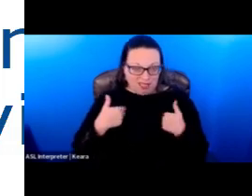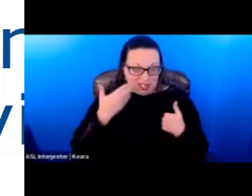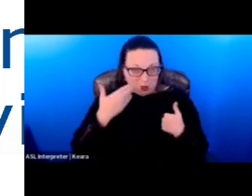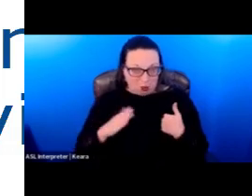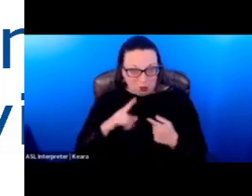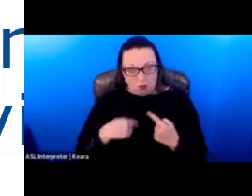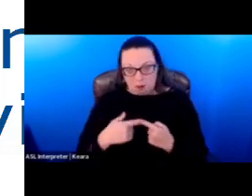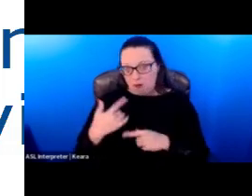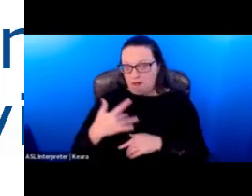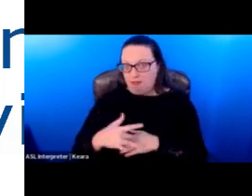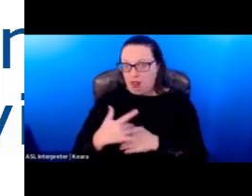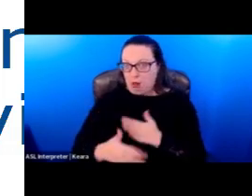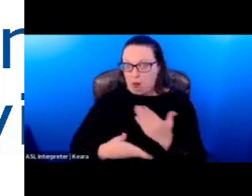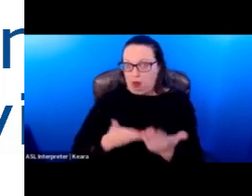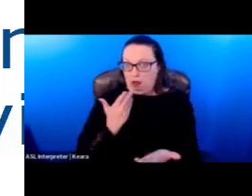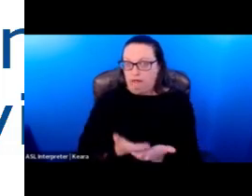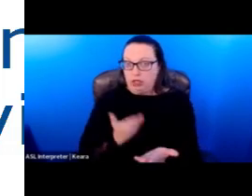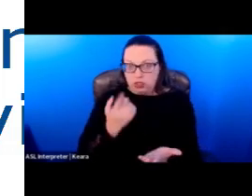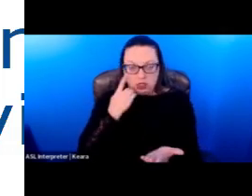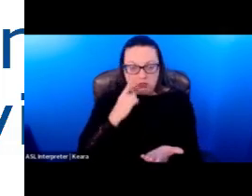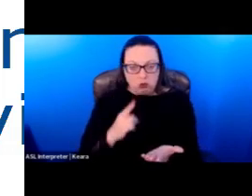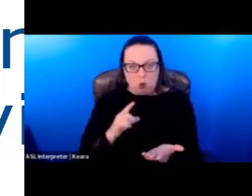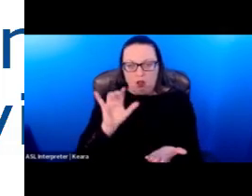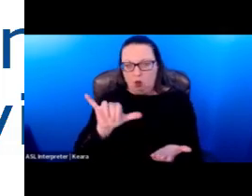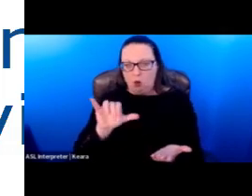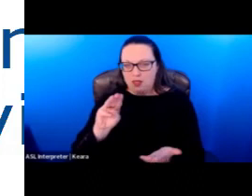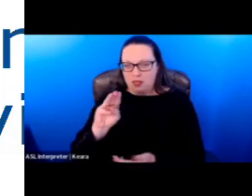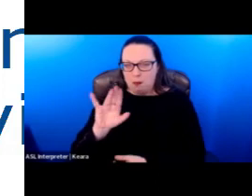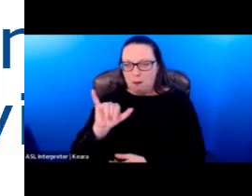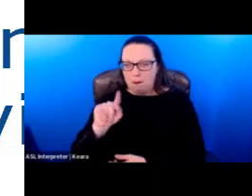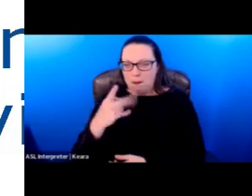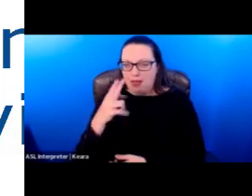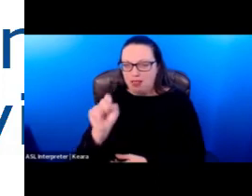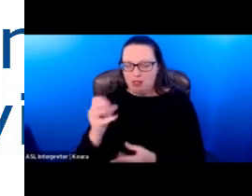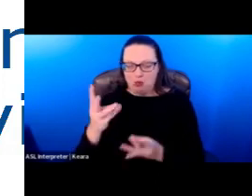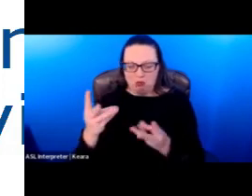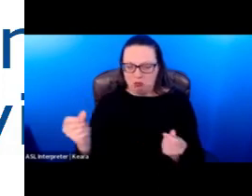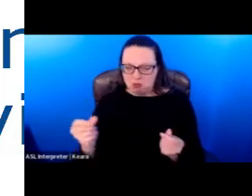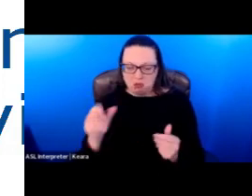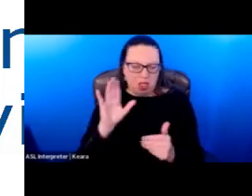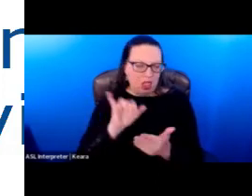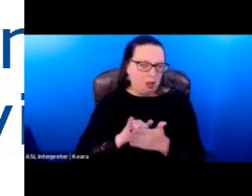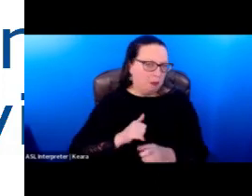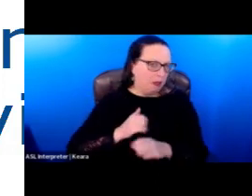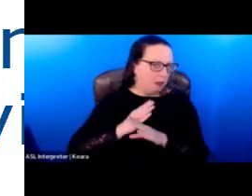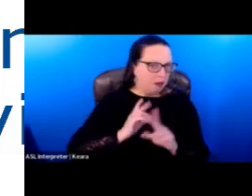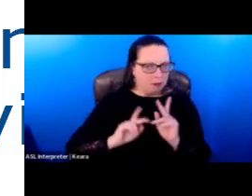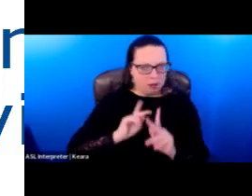available evidence to dispel those myths that we talked about a minute ago, that discouraged beneficiaries from working. I